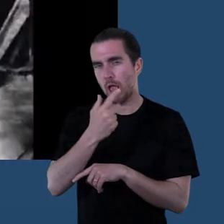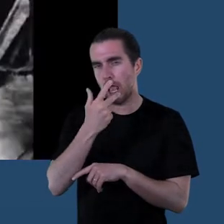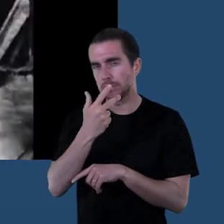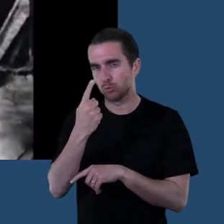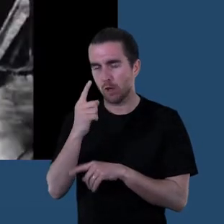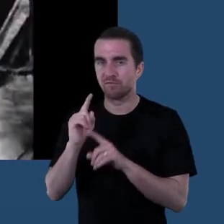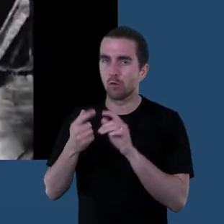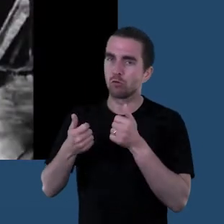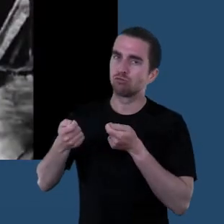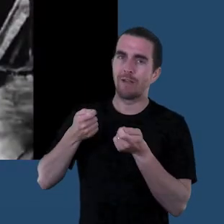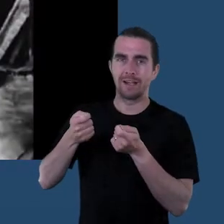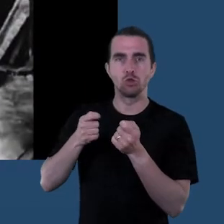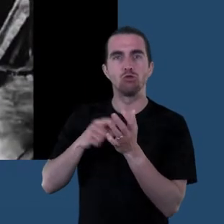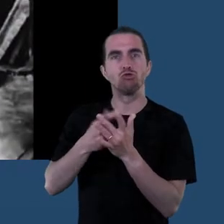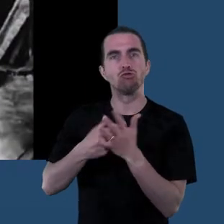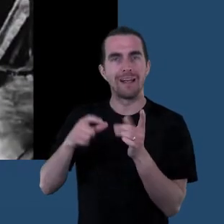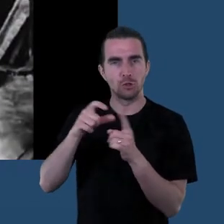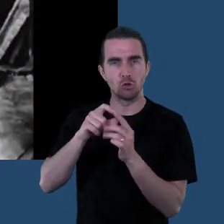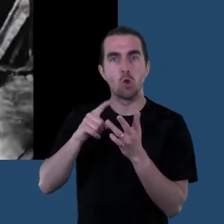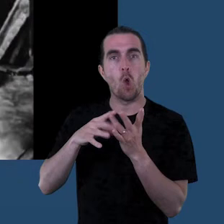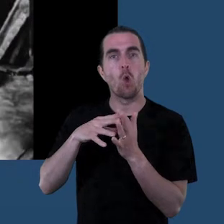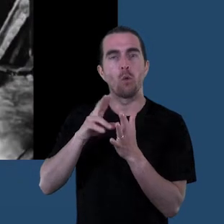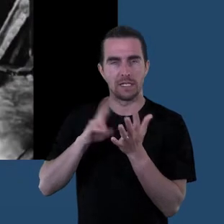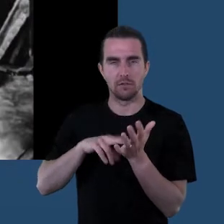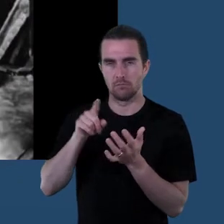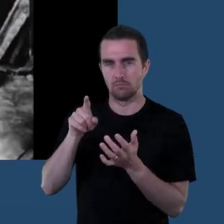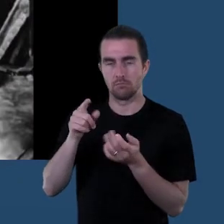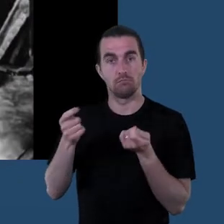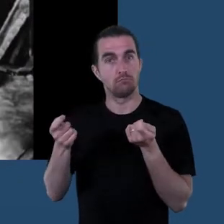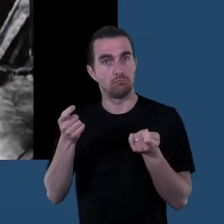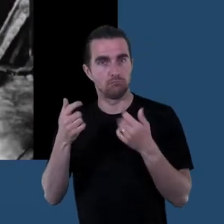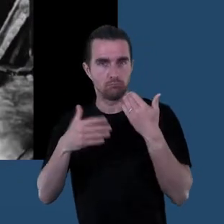and our first director, Richard Owen,